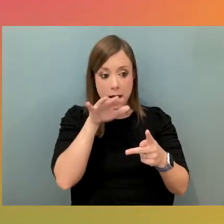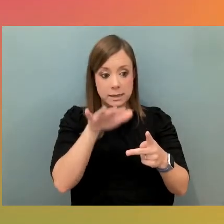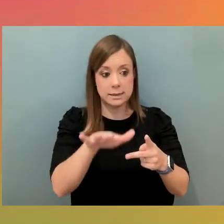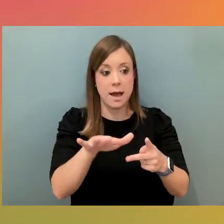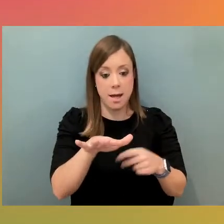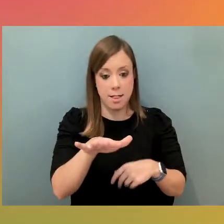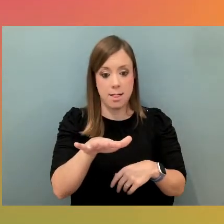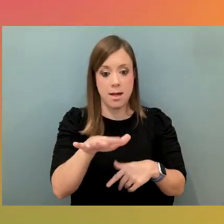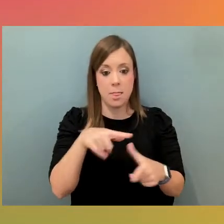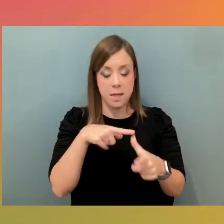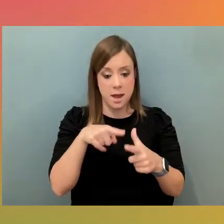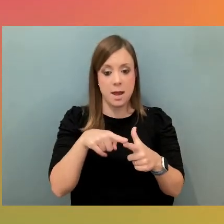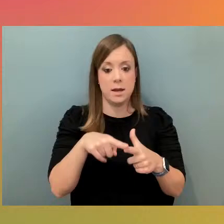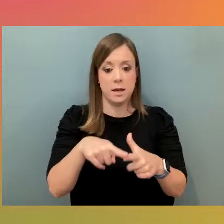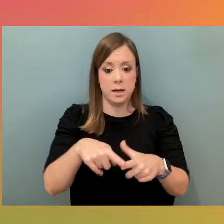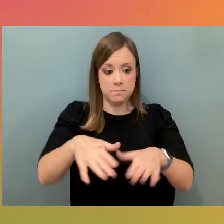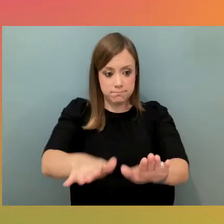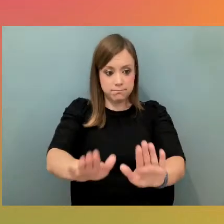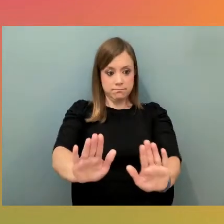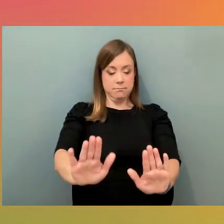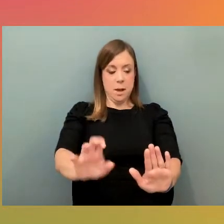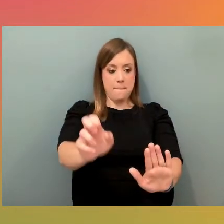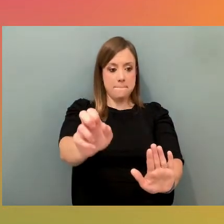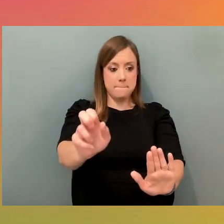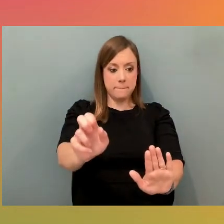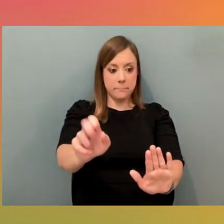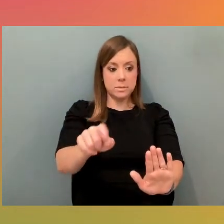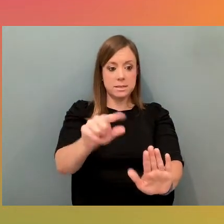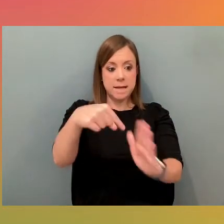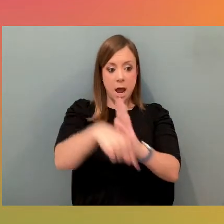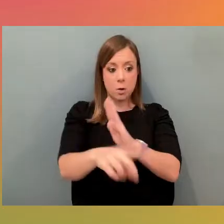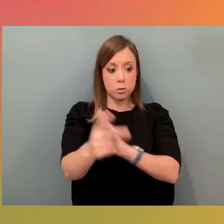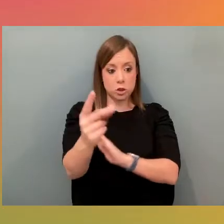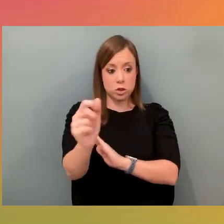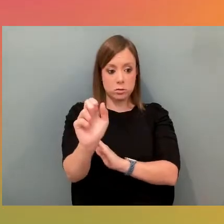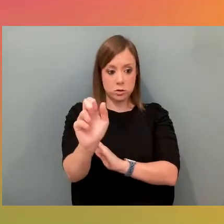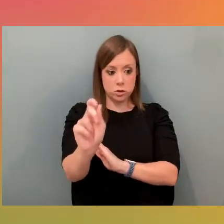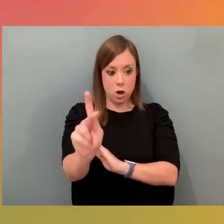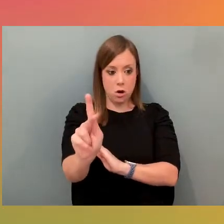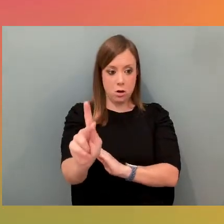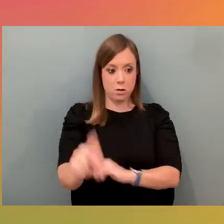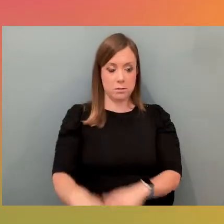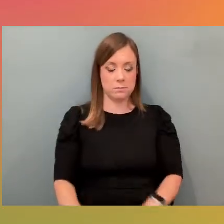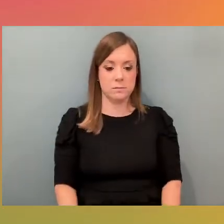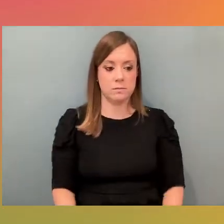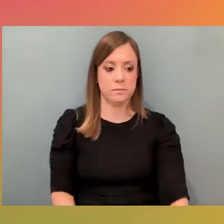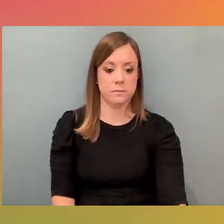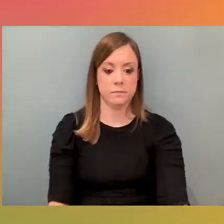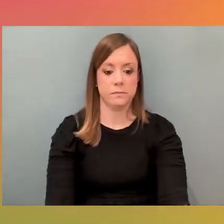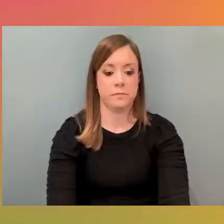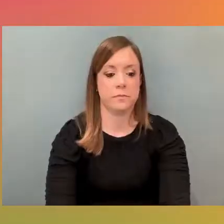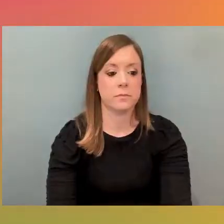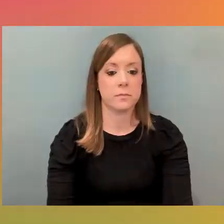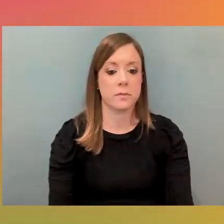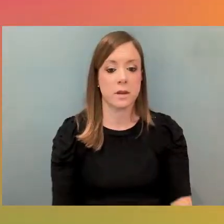OR INHALE FORWARD TO PLANK. EXHALE LOWER. INHALE TO YOUR BACK BEND.